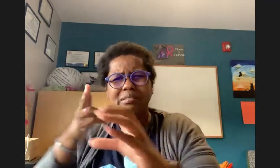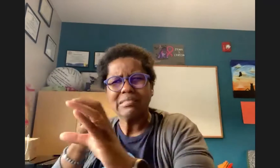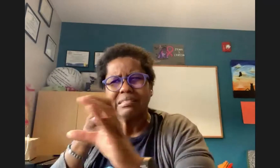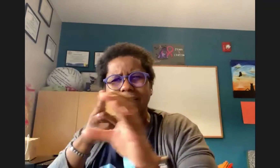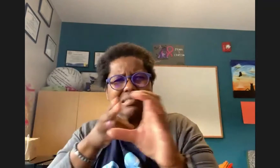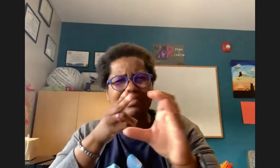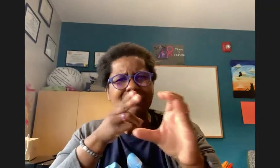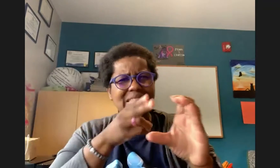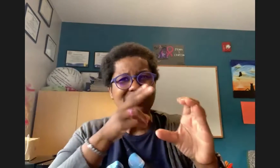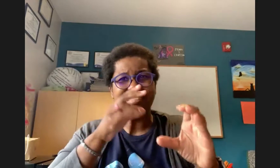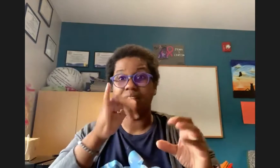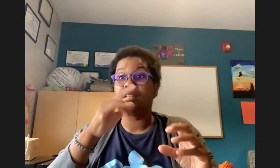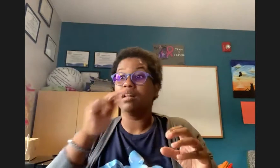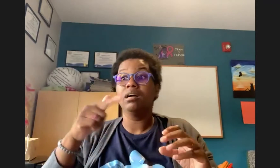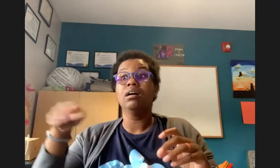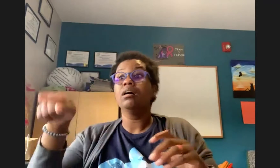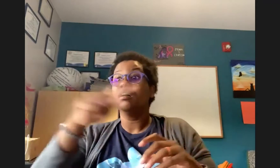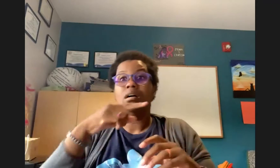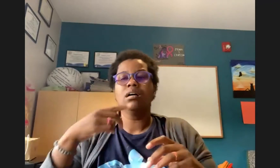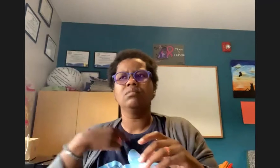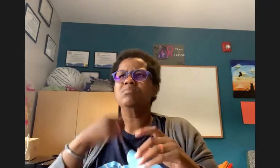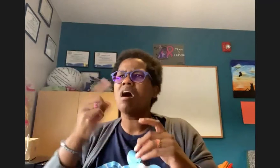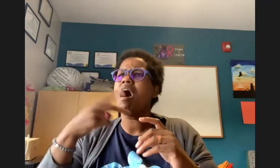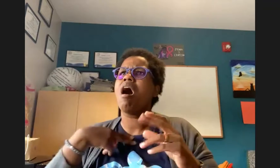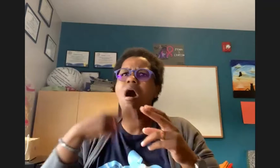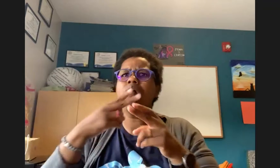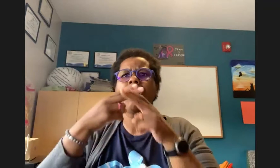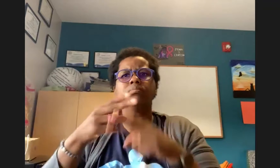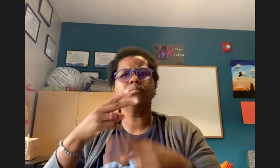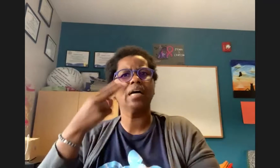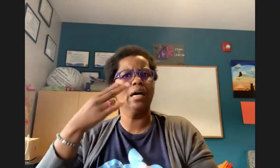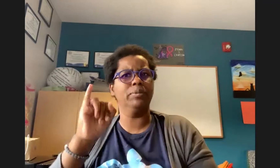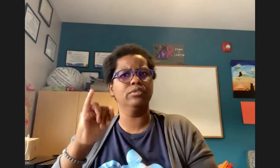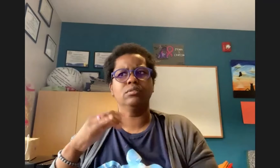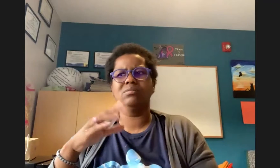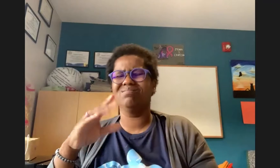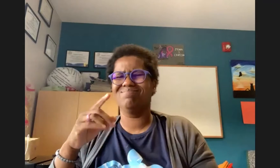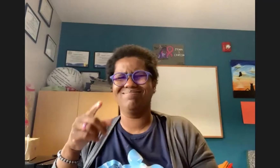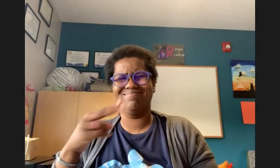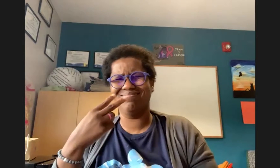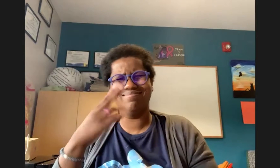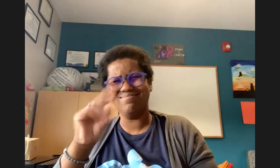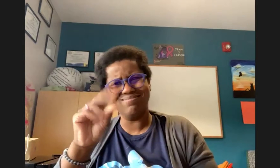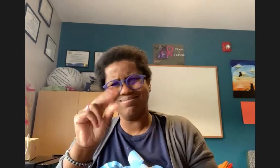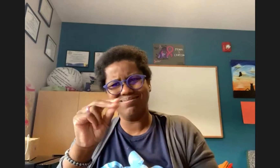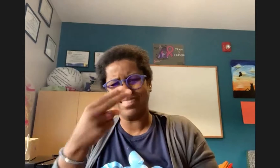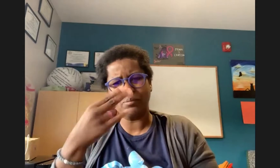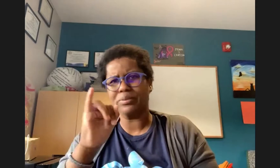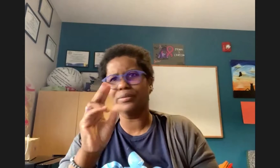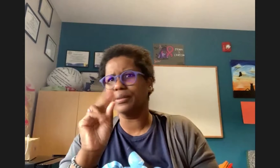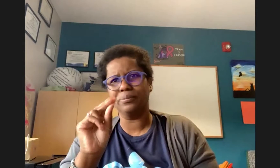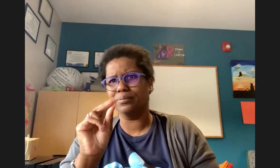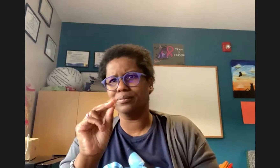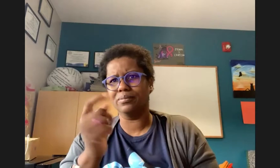Total Communication method. And I tried to socialize with other people, and I used the word hearing impaired--or the sign--